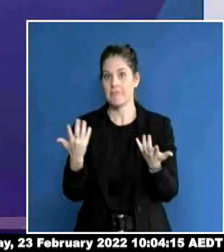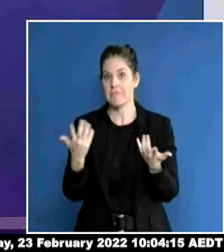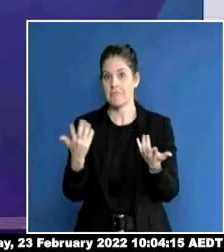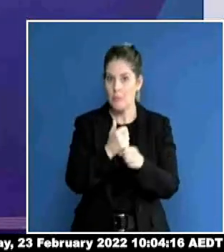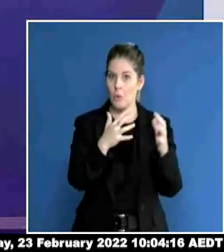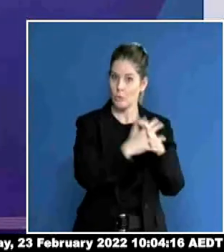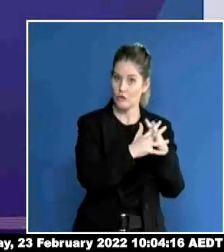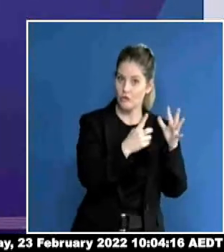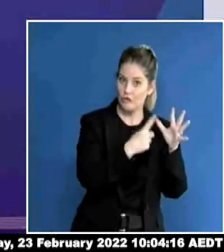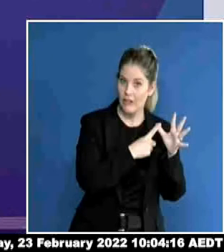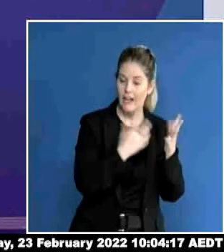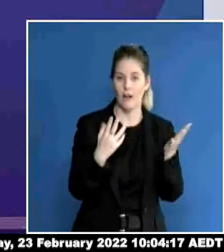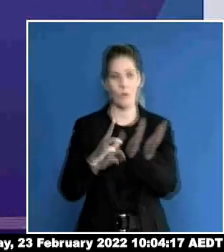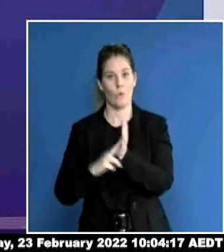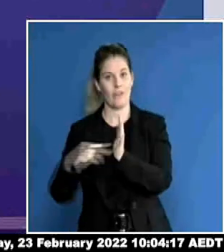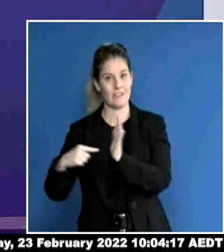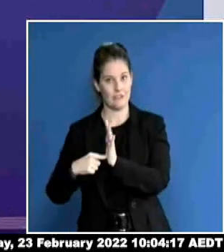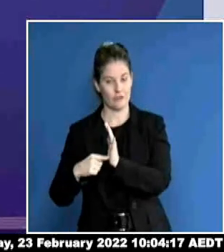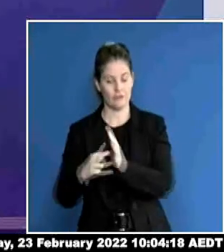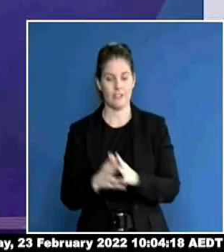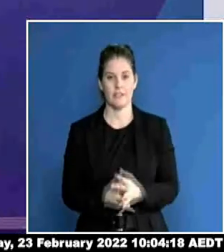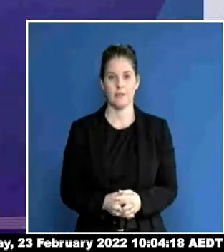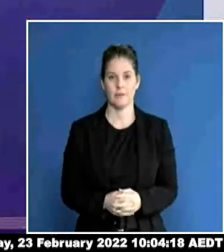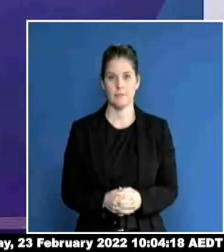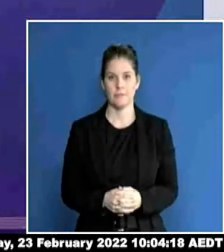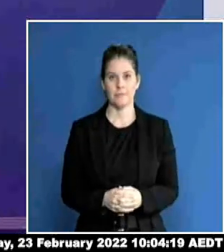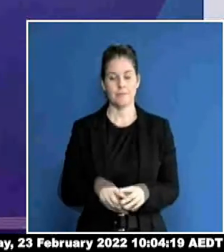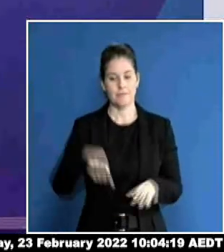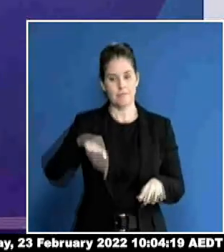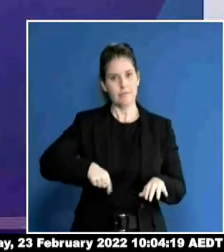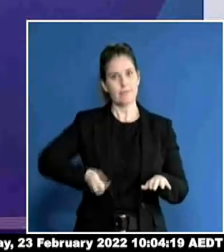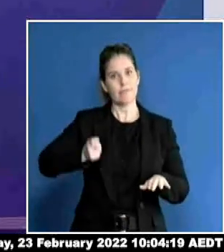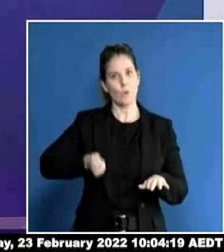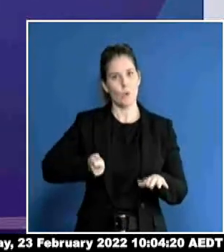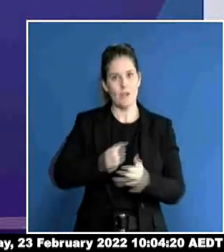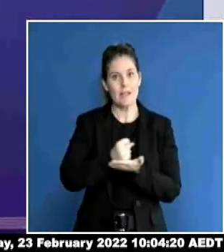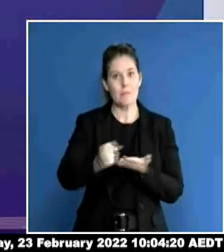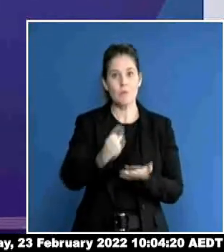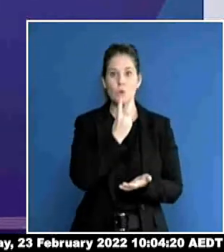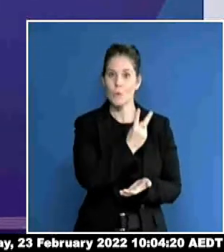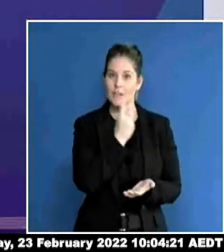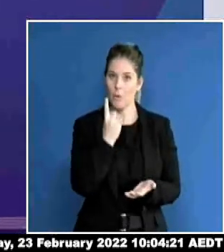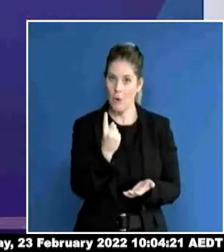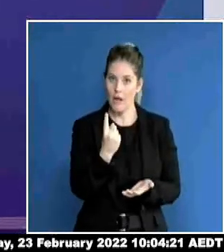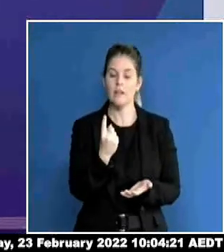This Public hearing 21 will be held with the Commissioners in three different locations: